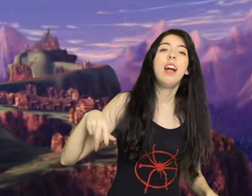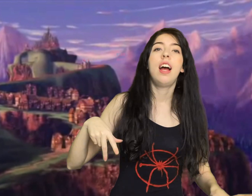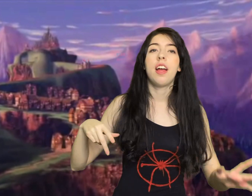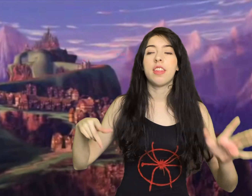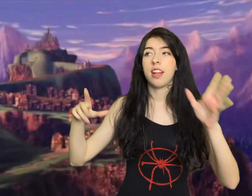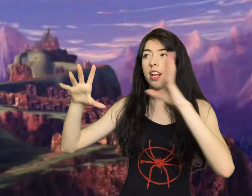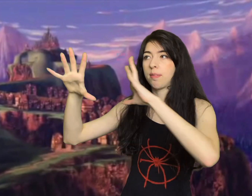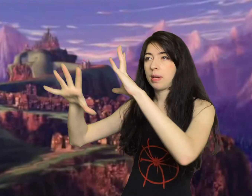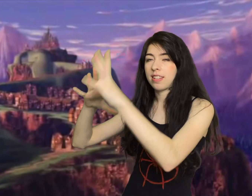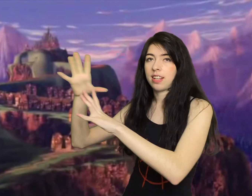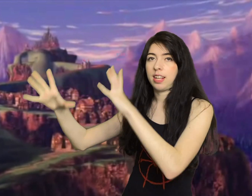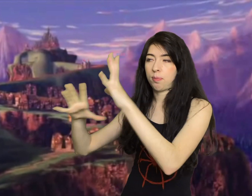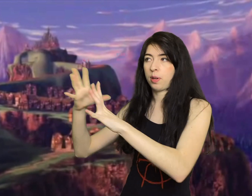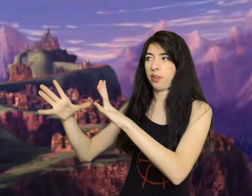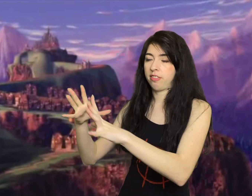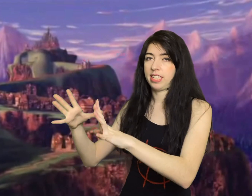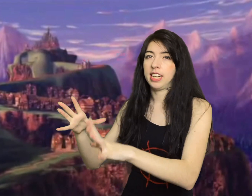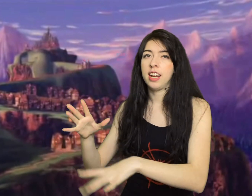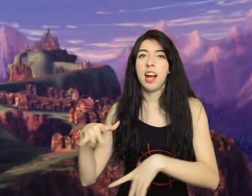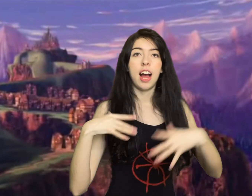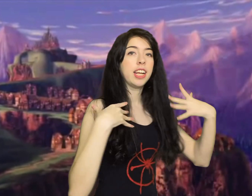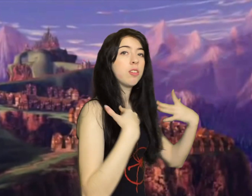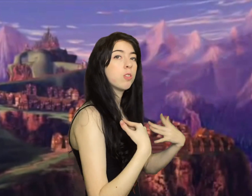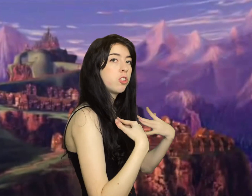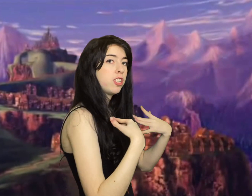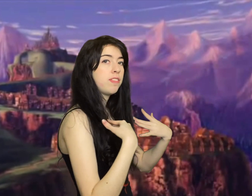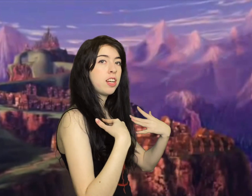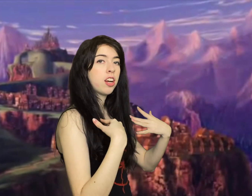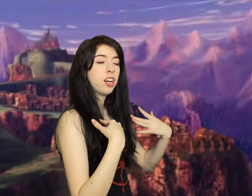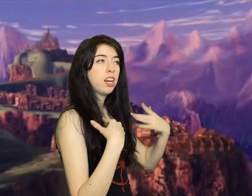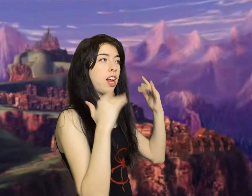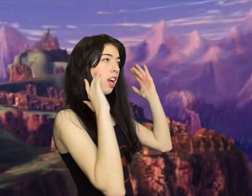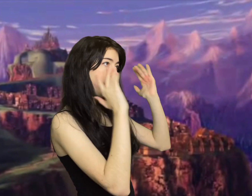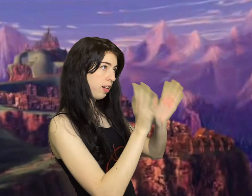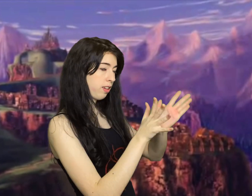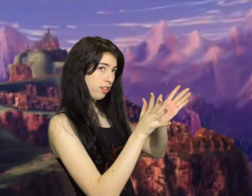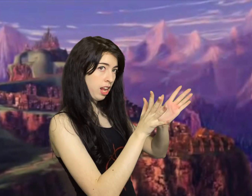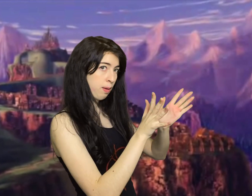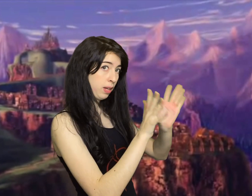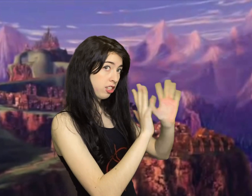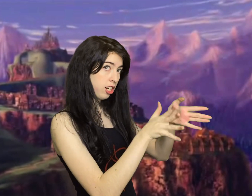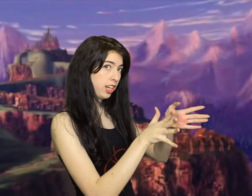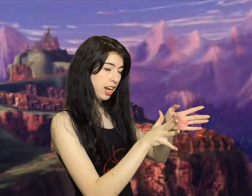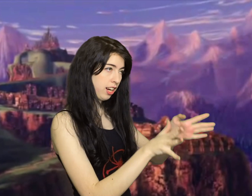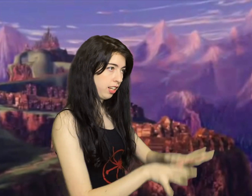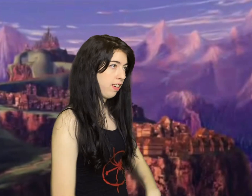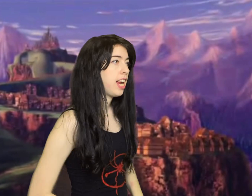and then because i like put her over here i can role shift into her and now i'm like talking to erica, right?